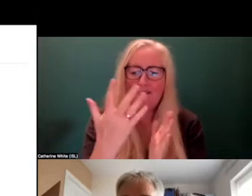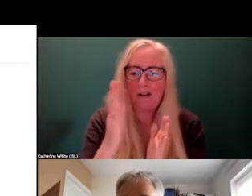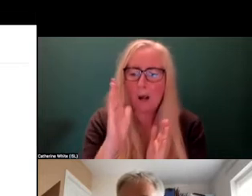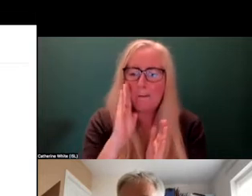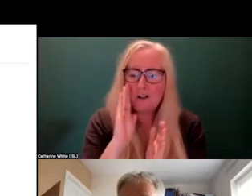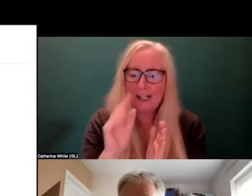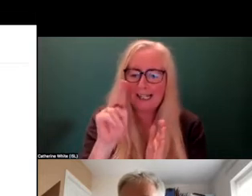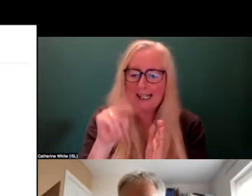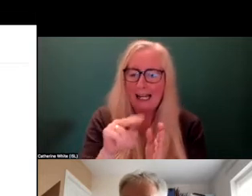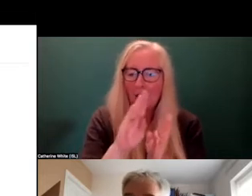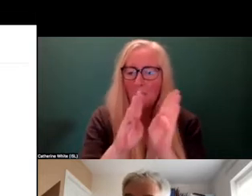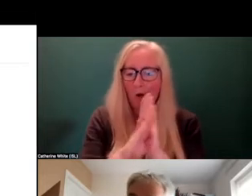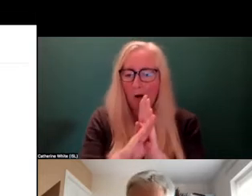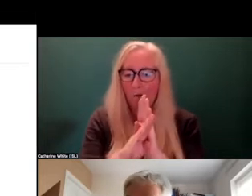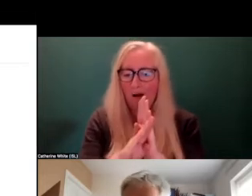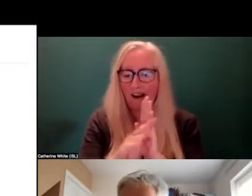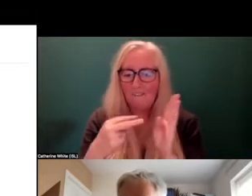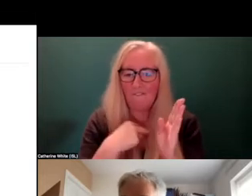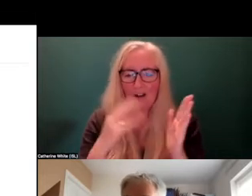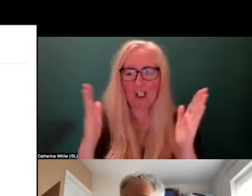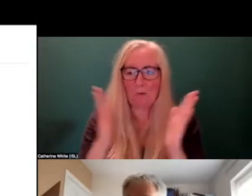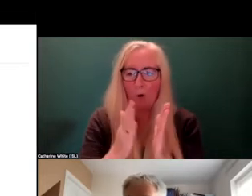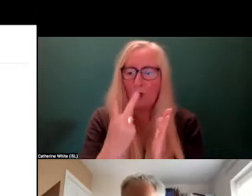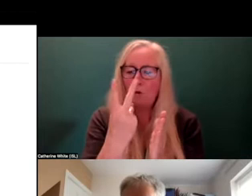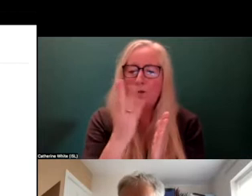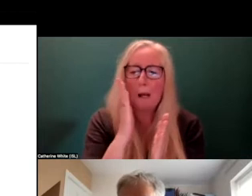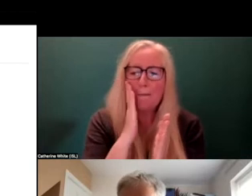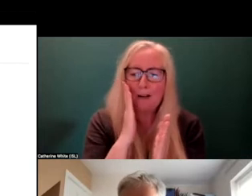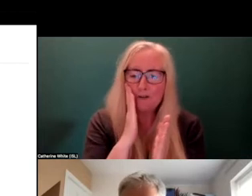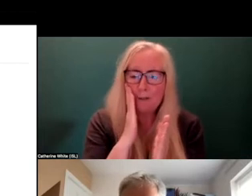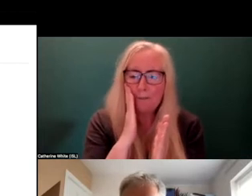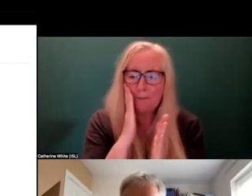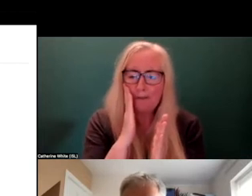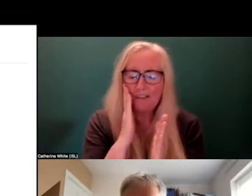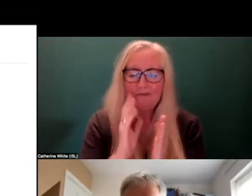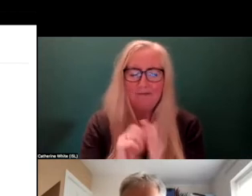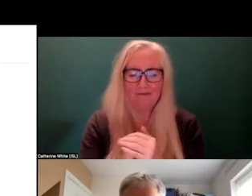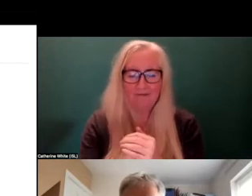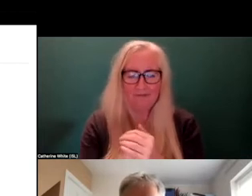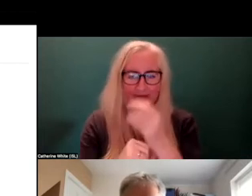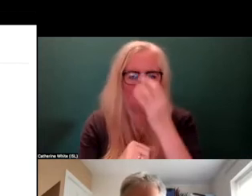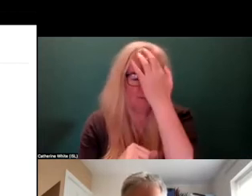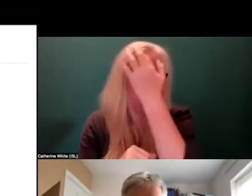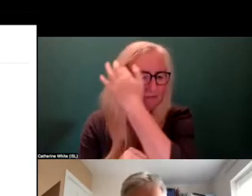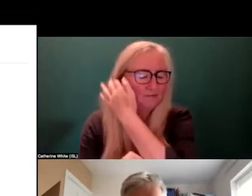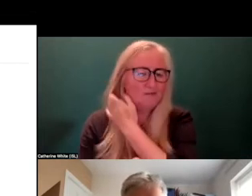one and a half bedroom could be perceived as a very small two bedroom in terms of the typology mix.